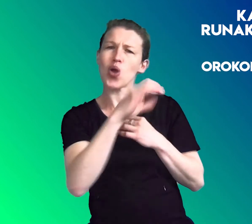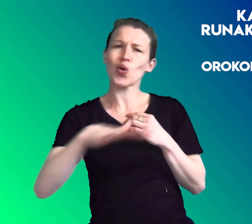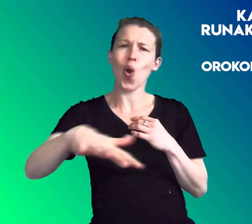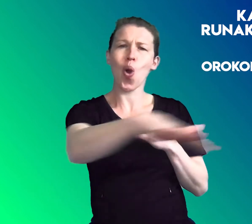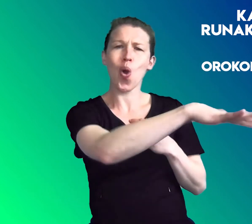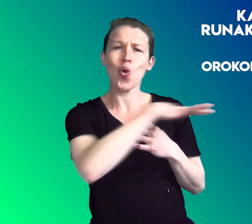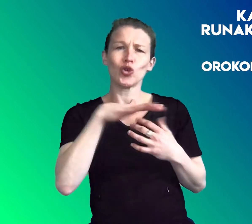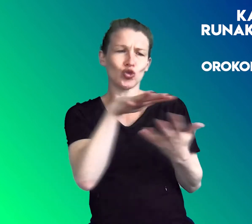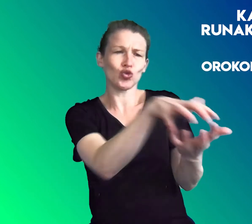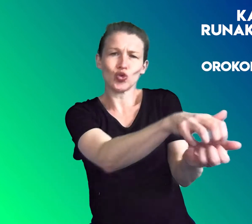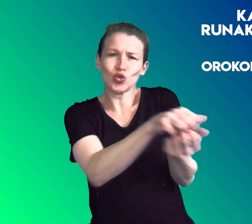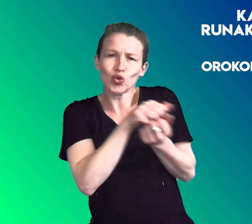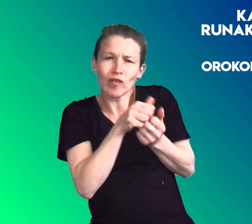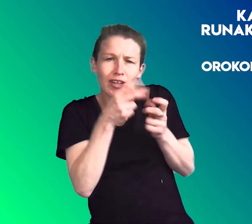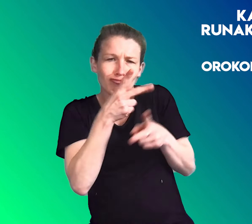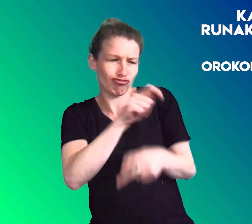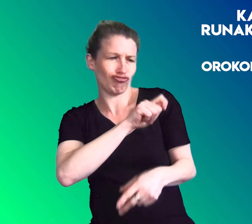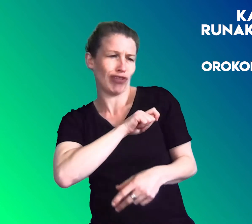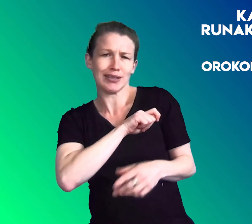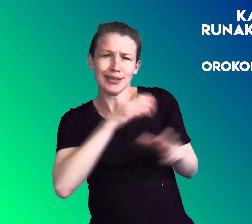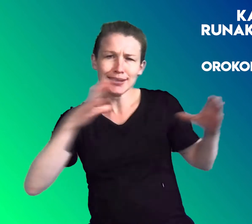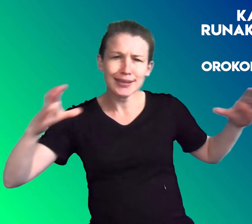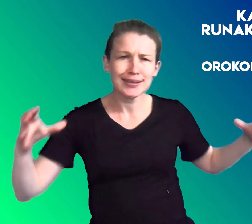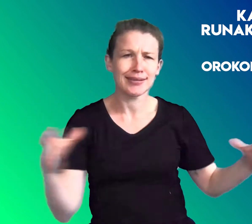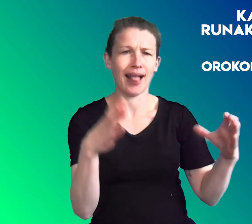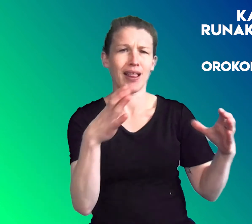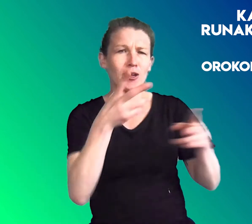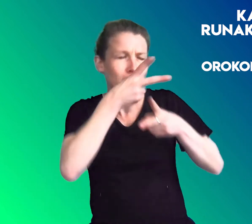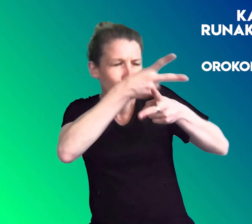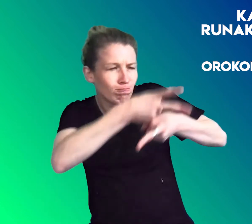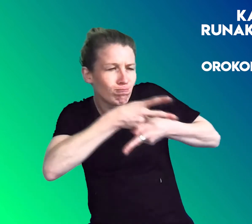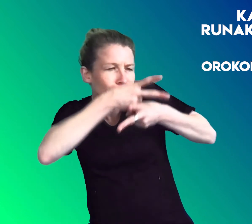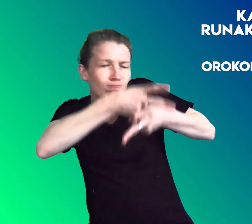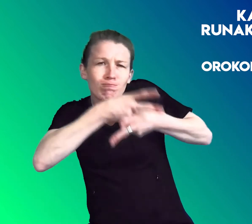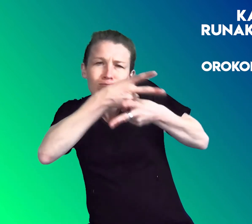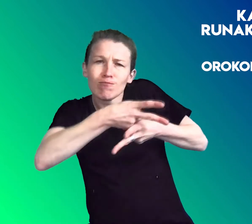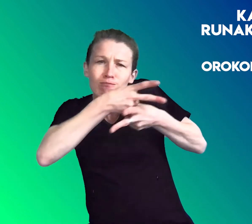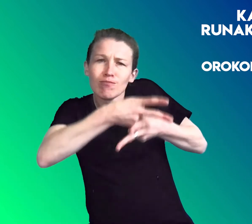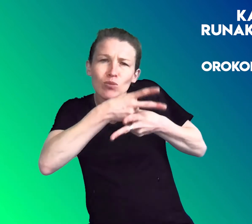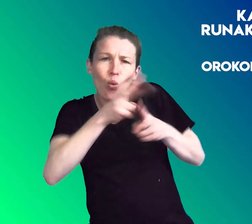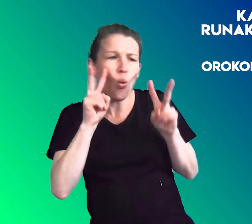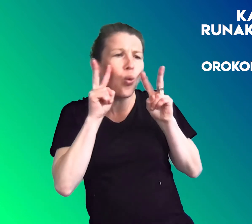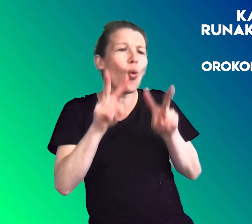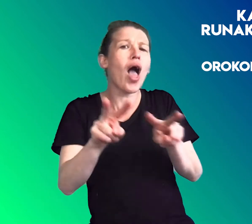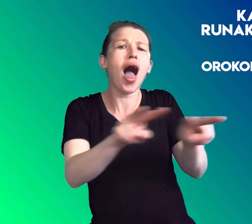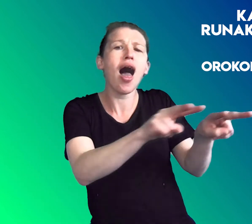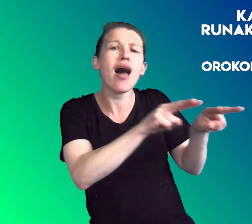The reserve provides a safe place for species to be monitored and looked after